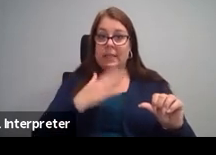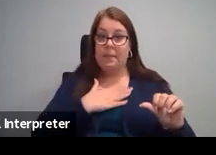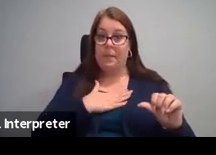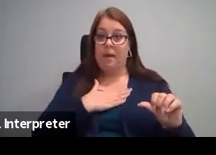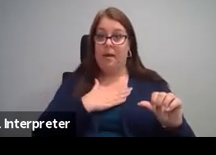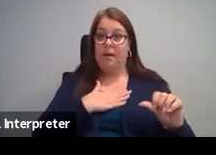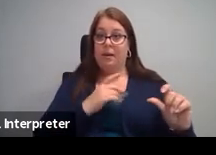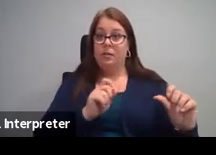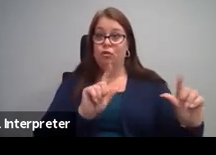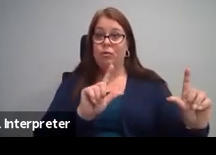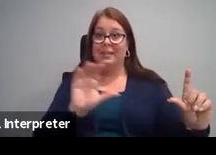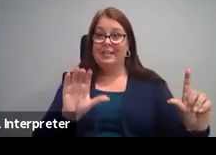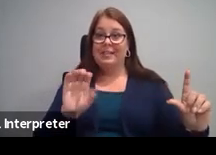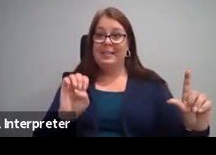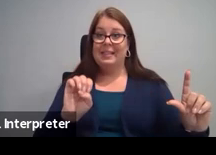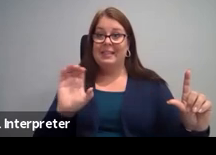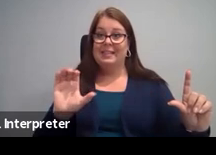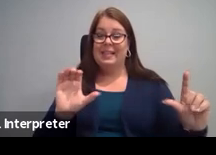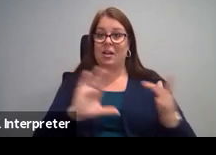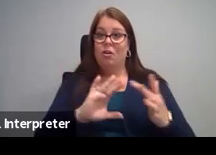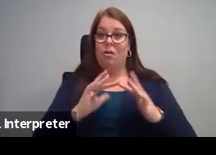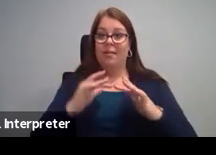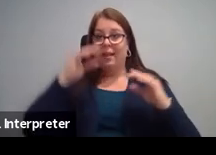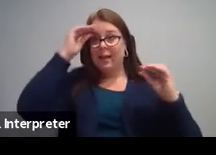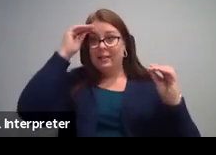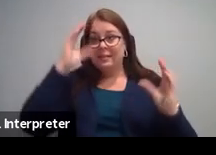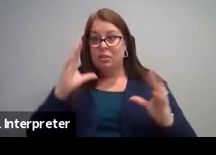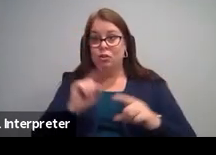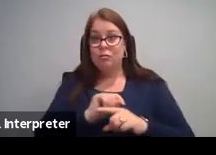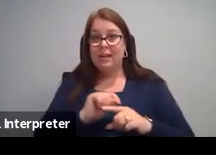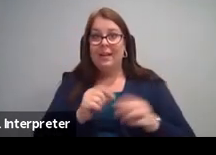Cathy Reznicek: CC online teacher training. Allison frenzel: Yes, it just came up